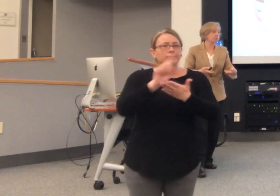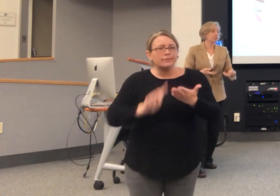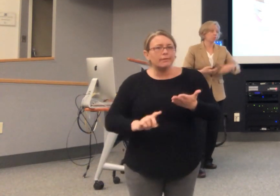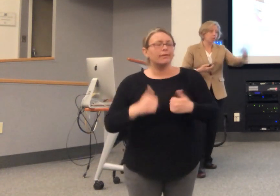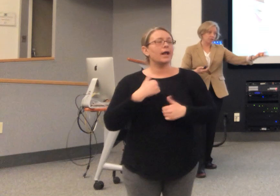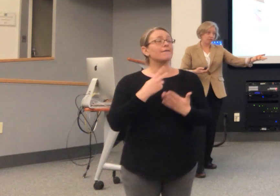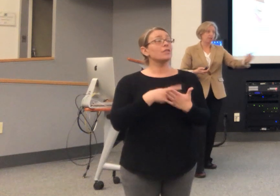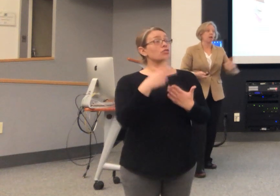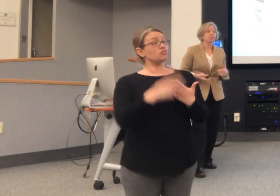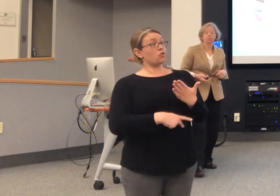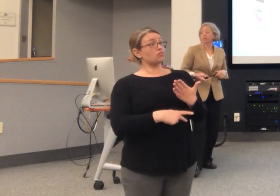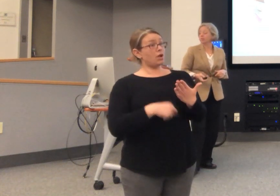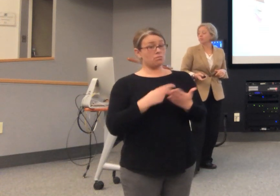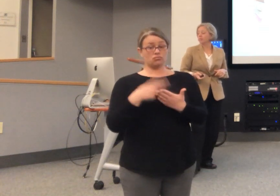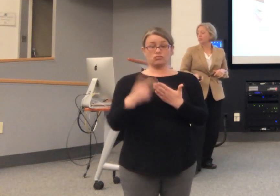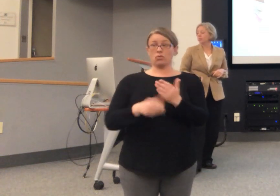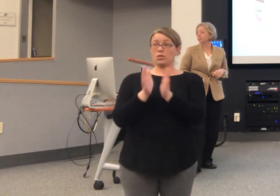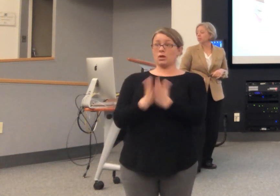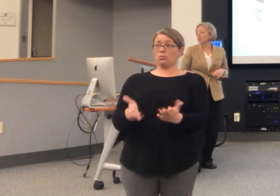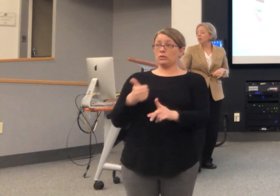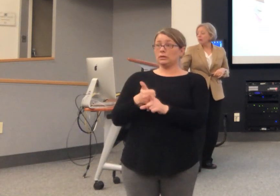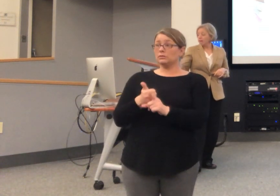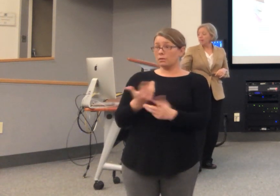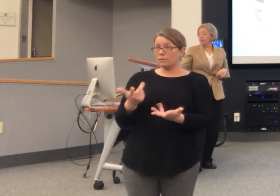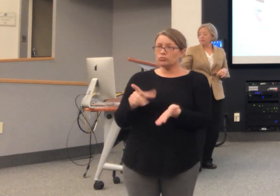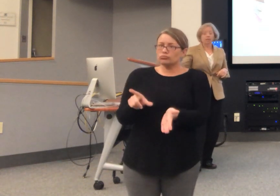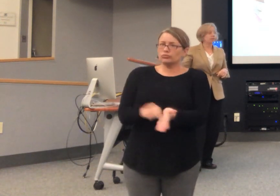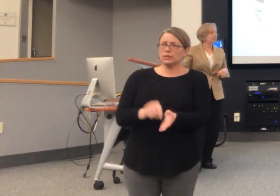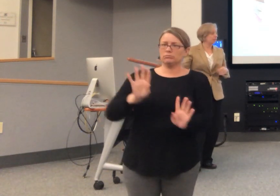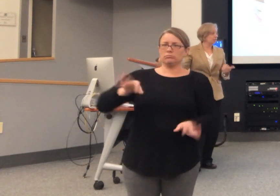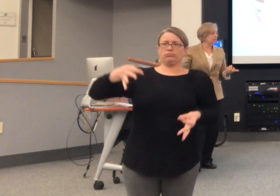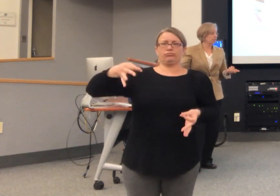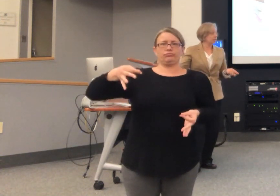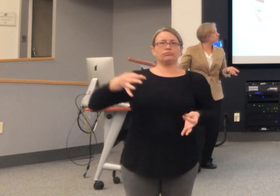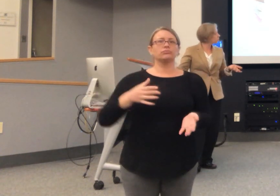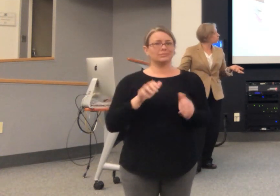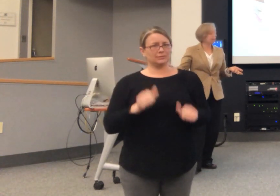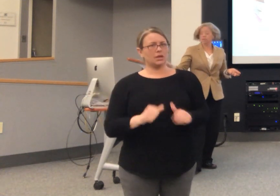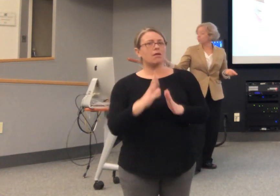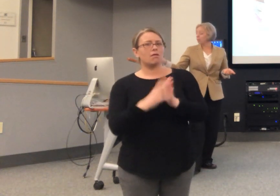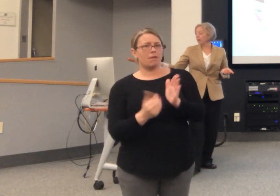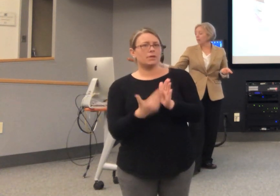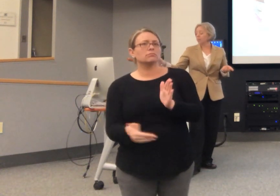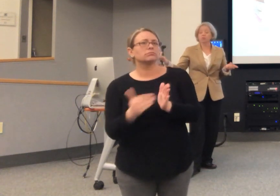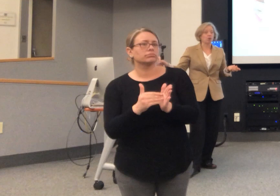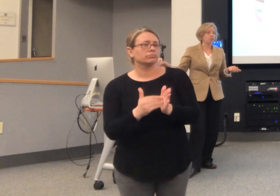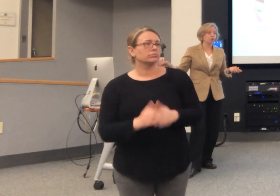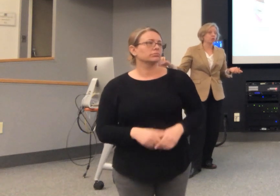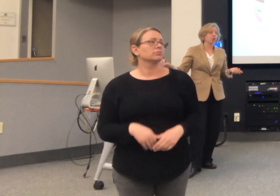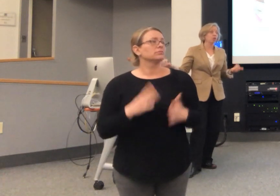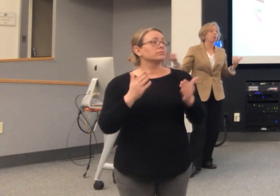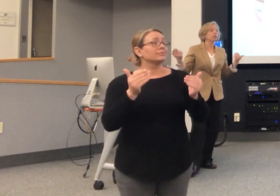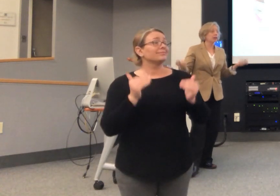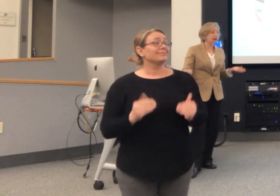is a printed work that copies are made of. And then in the digital age we have software code,